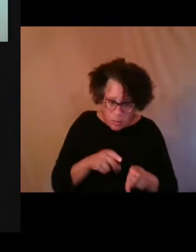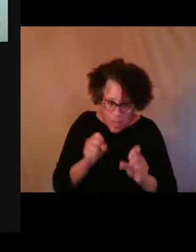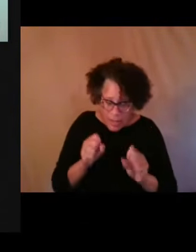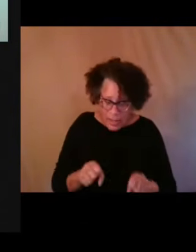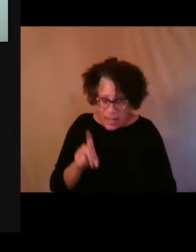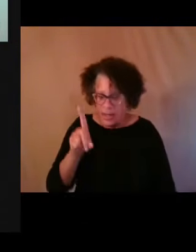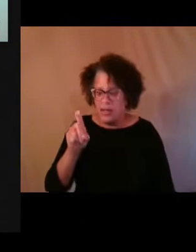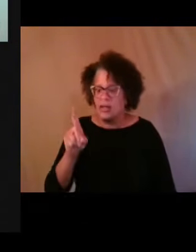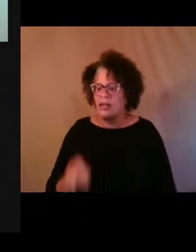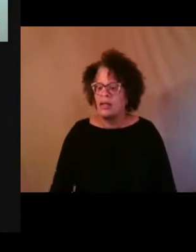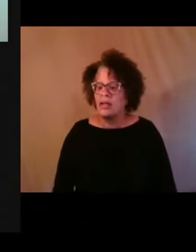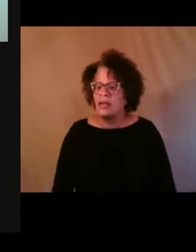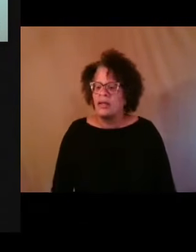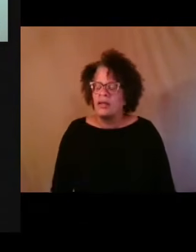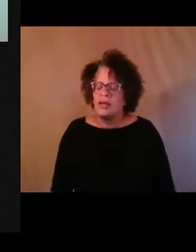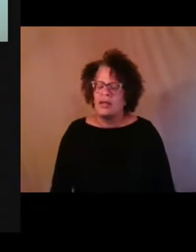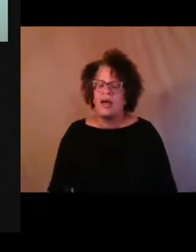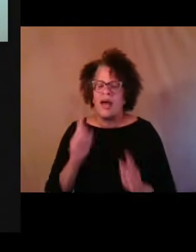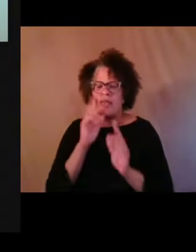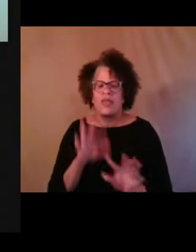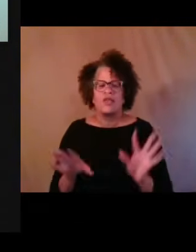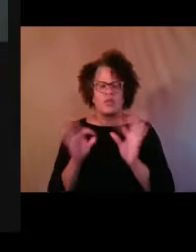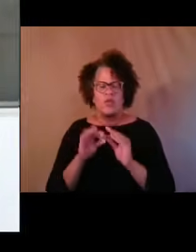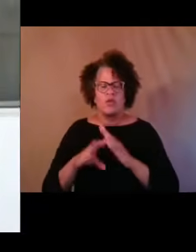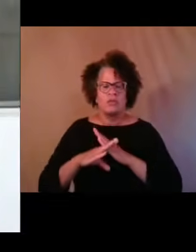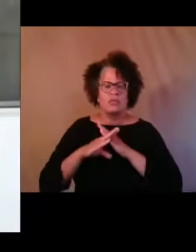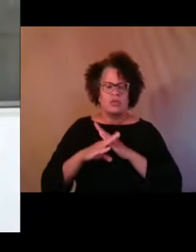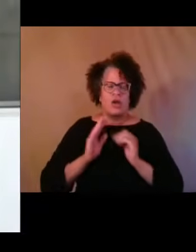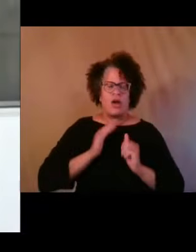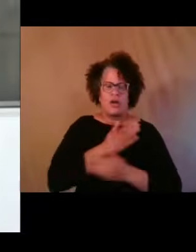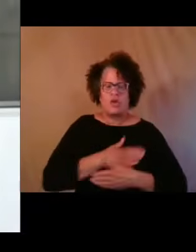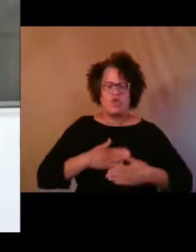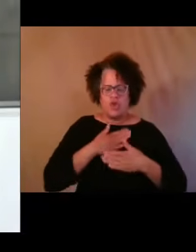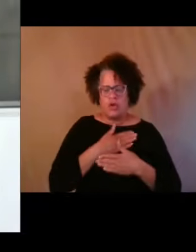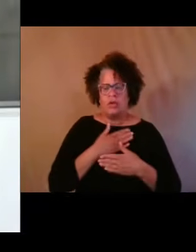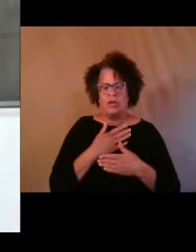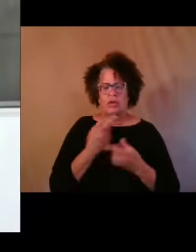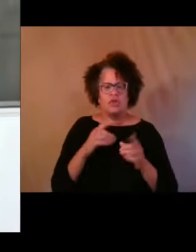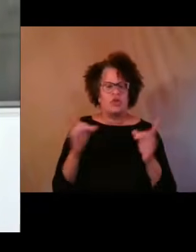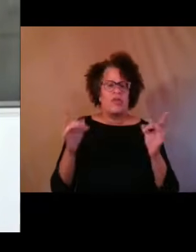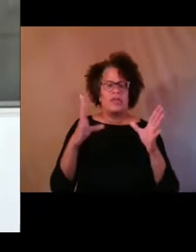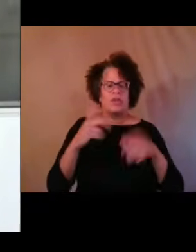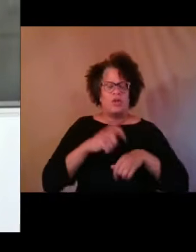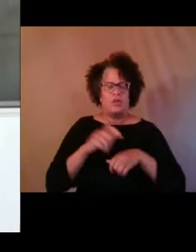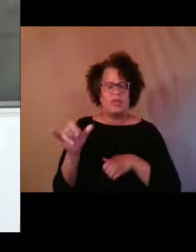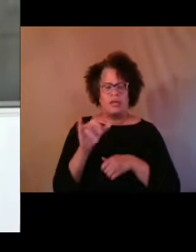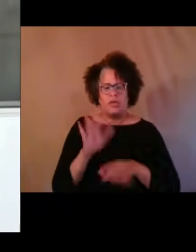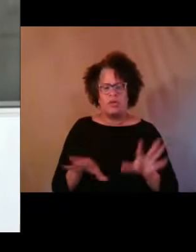I think that it's so important for us to guard our joy, even in the terrible times, even when it's hard.